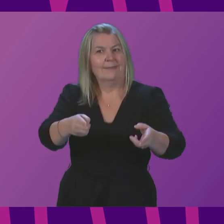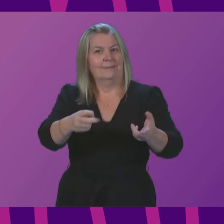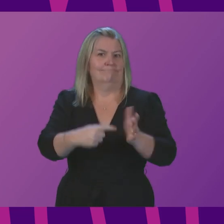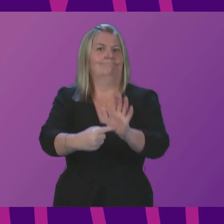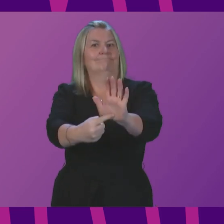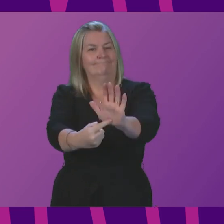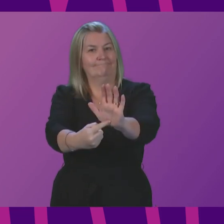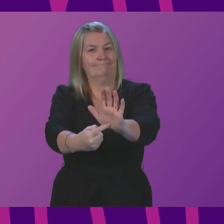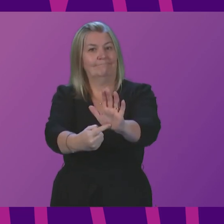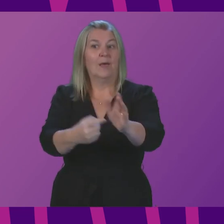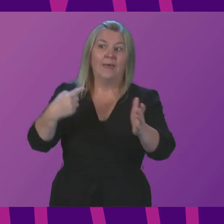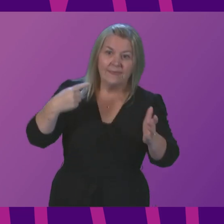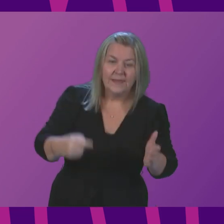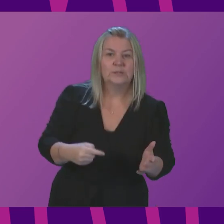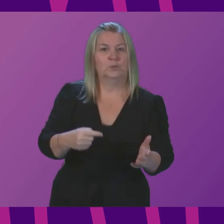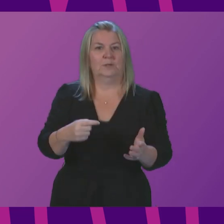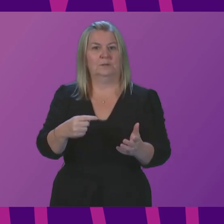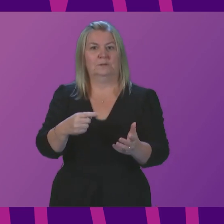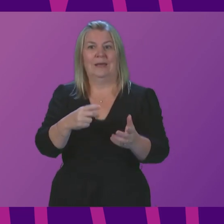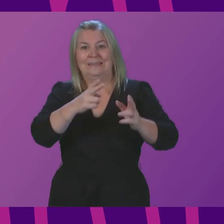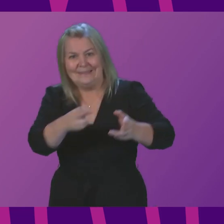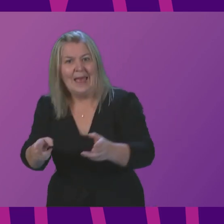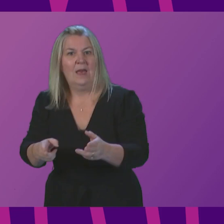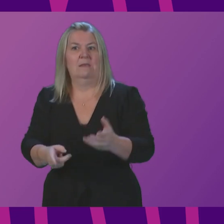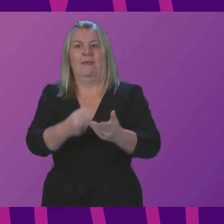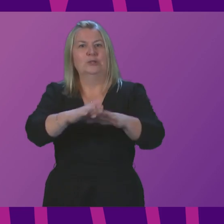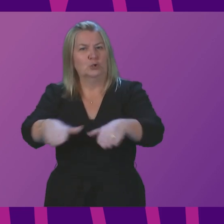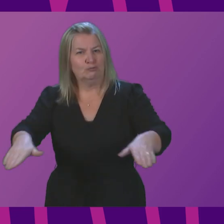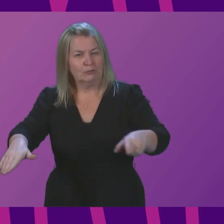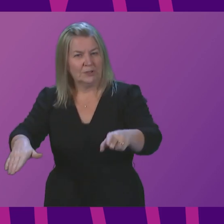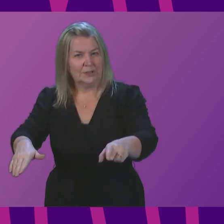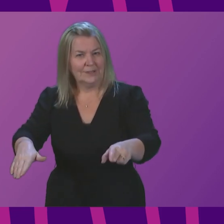the death of two children. Another week of dithering and inaction simply will not cut